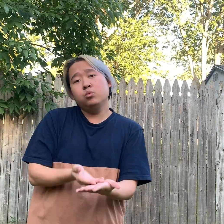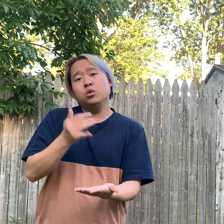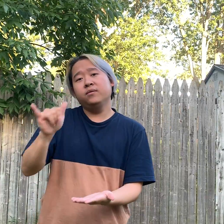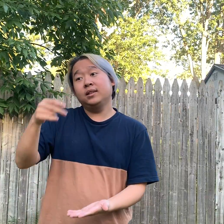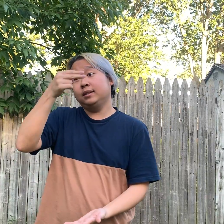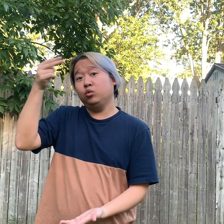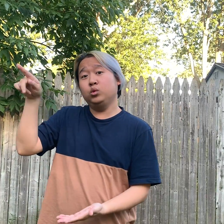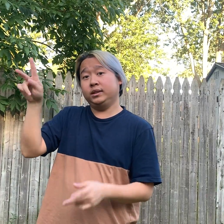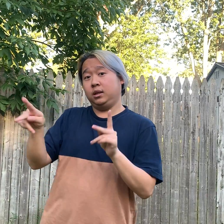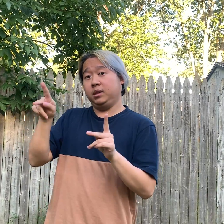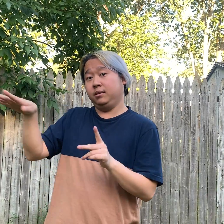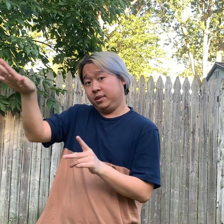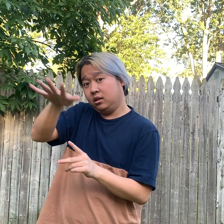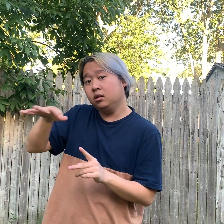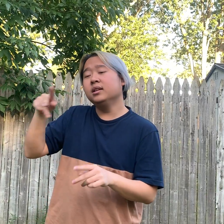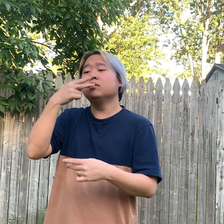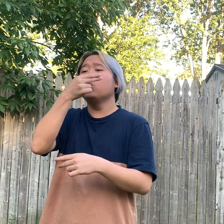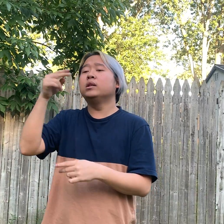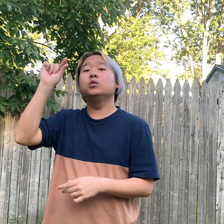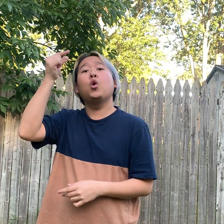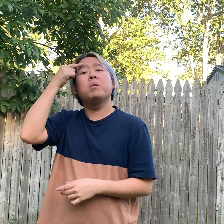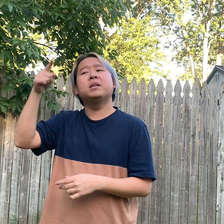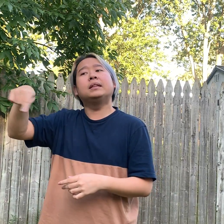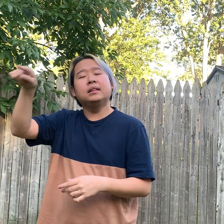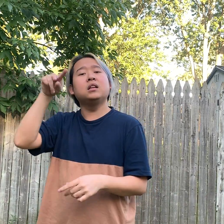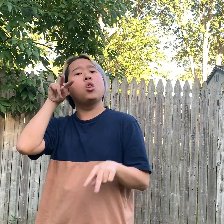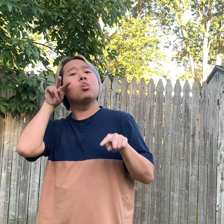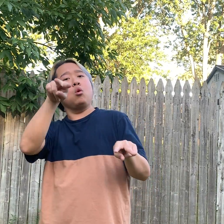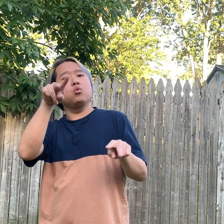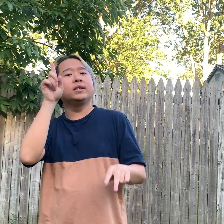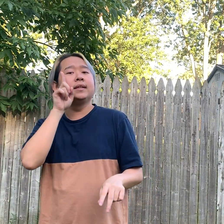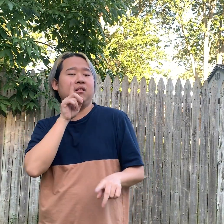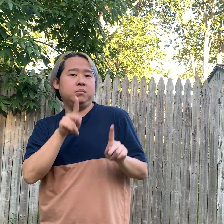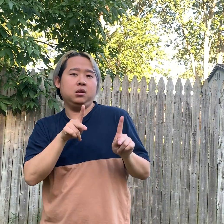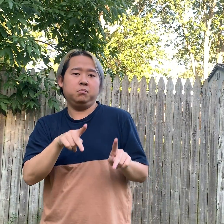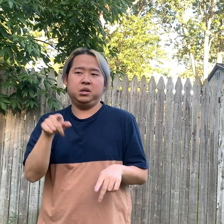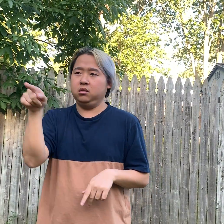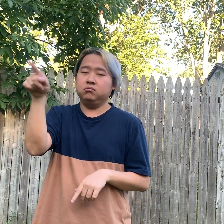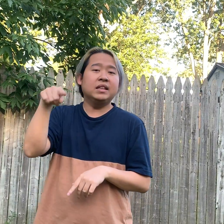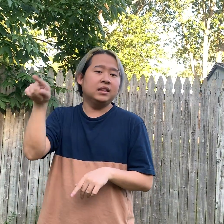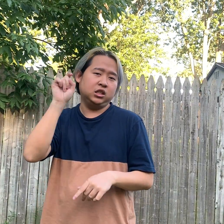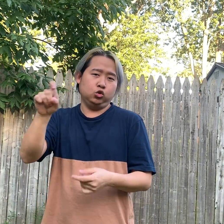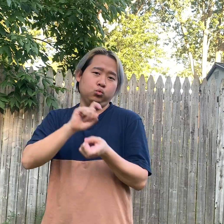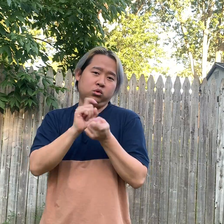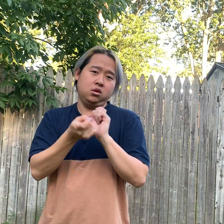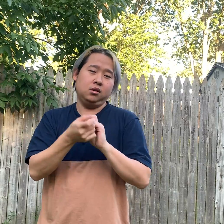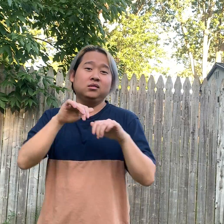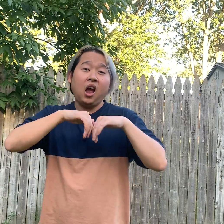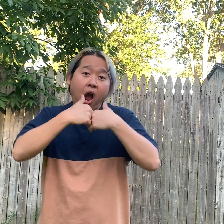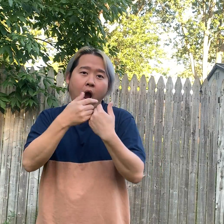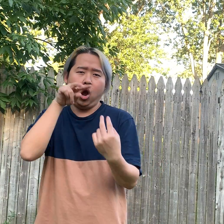and the Indonesian government that they need to change their perspectives about the potential and capabilities of Deaf people.